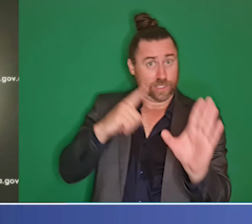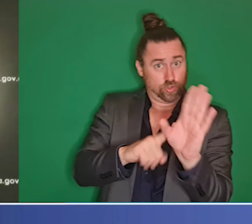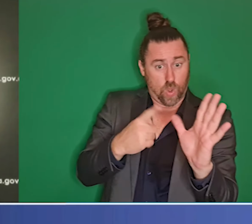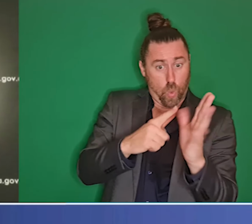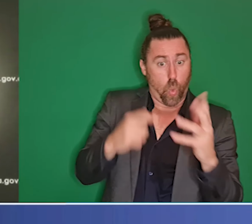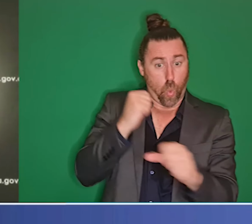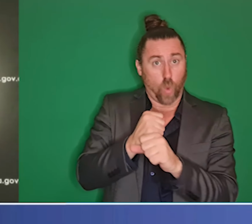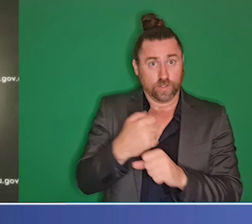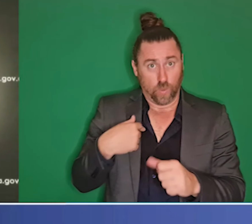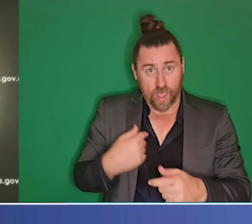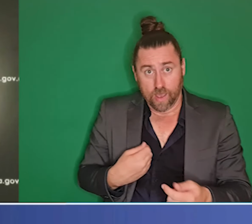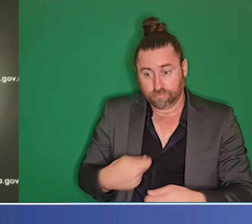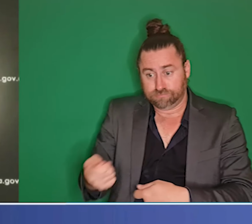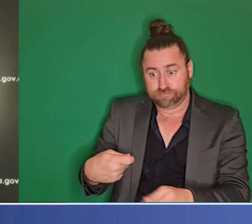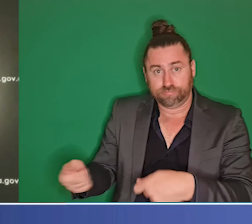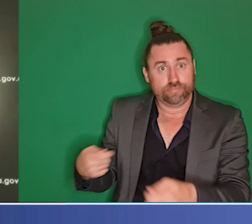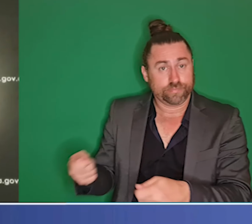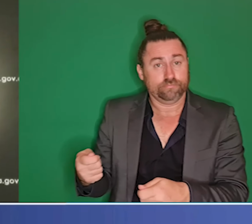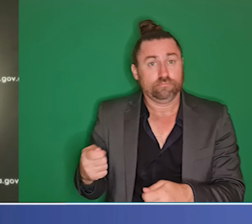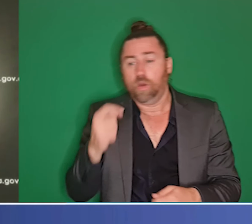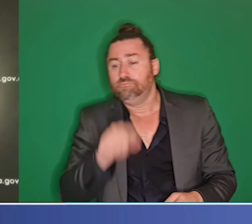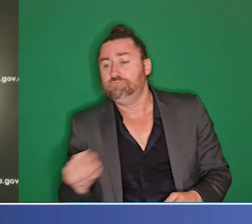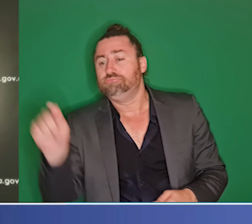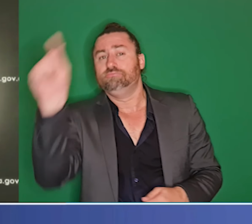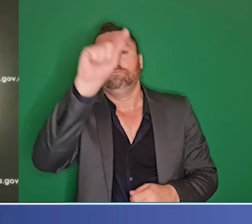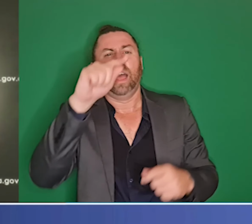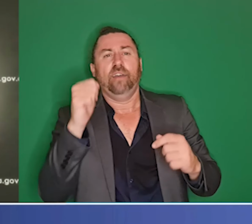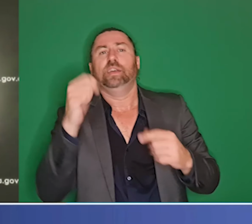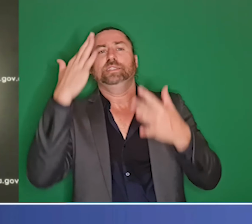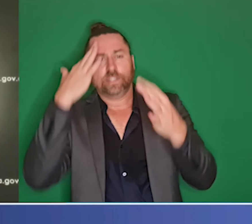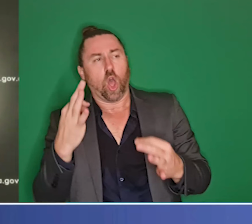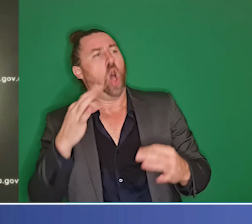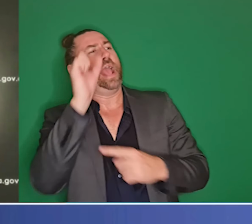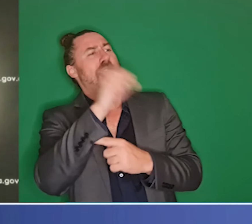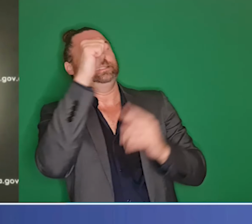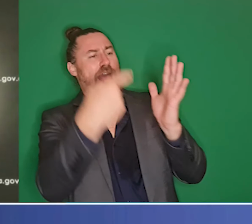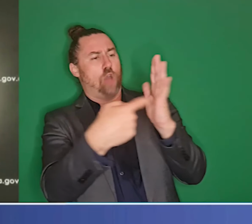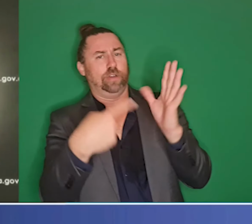and territories have started at different times. And we've had continuous supply through that period.